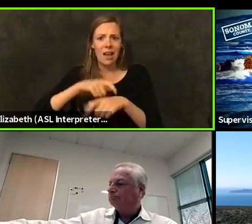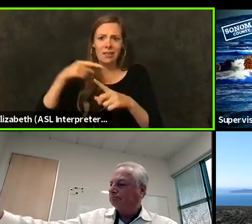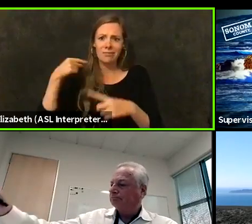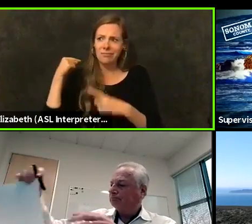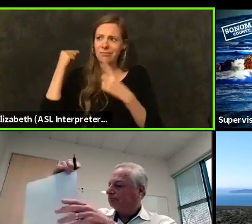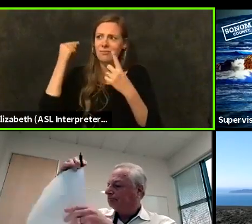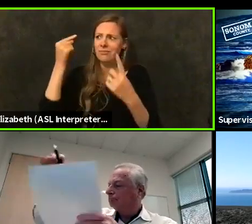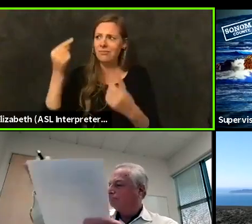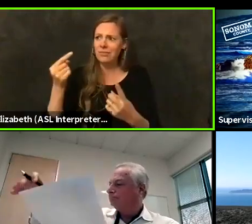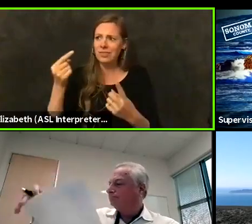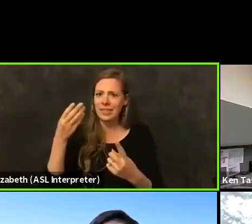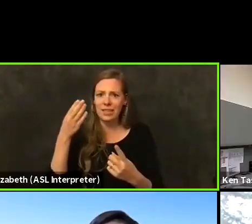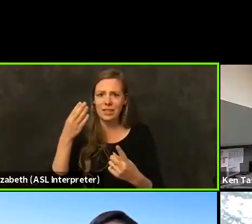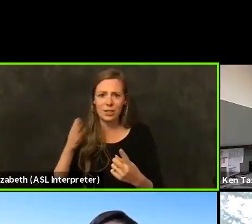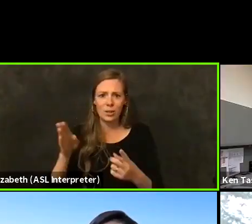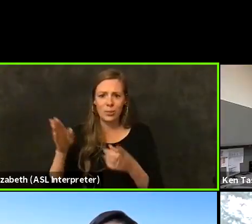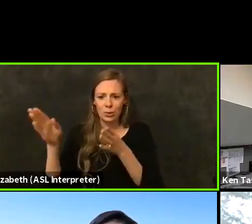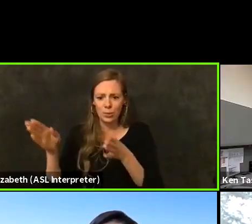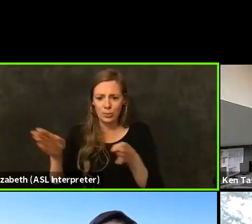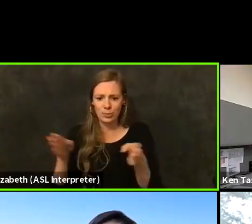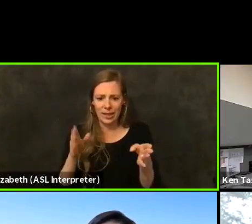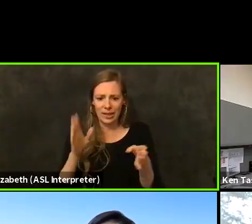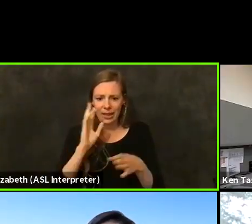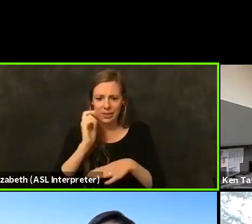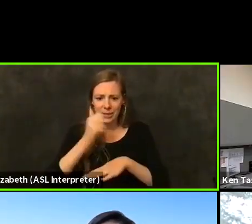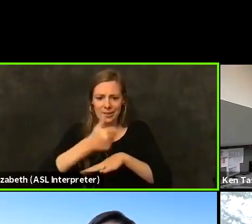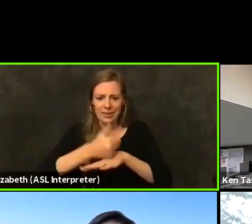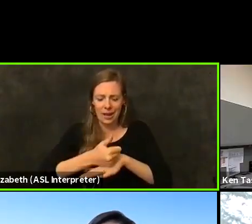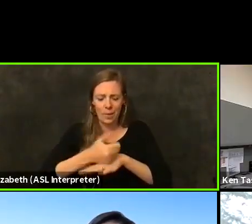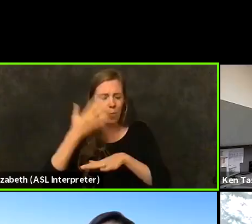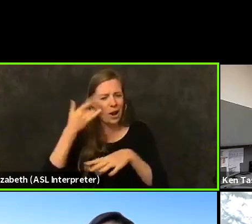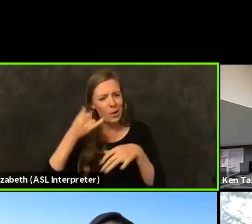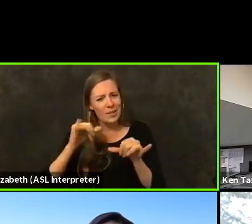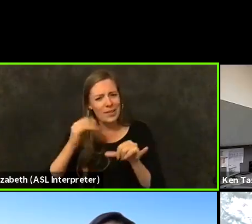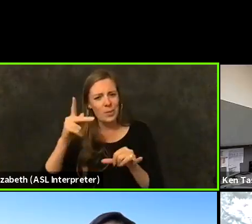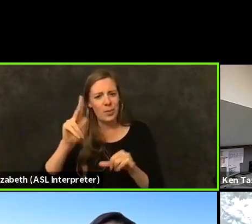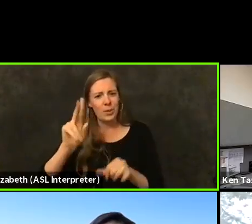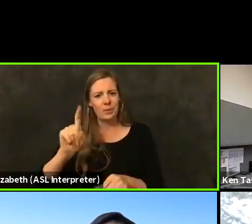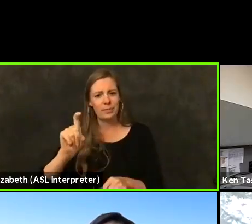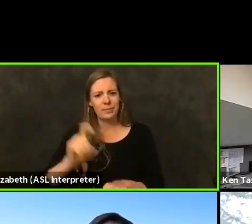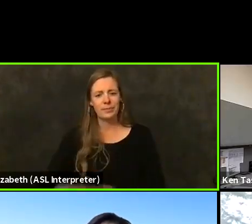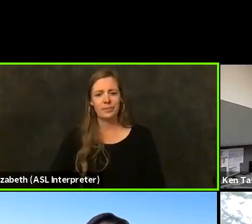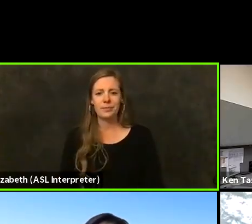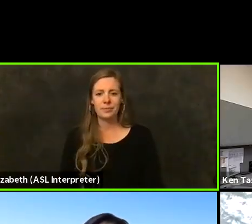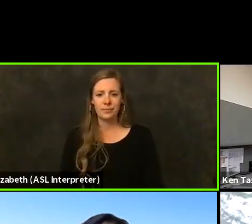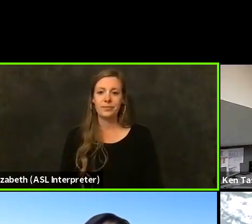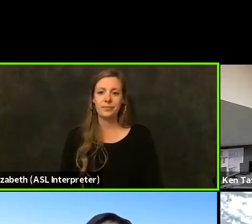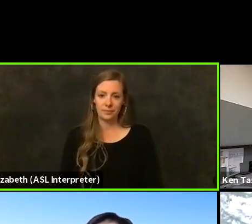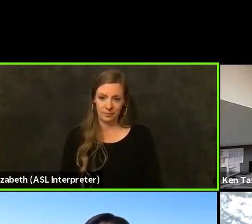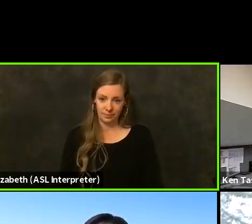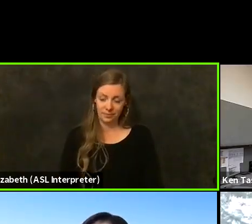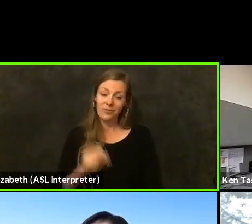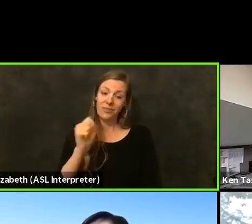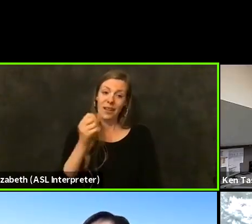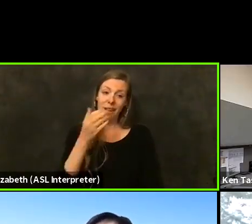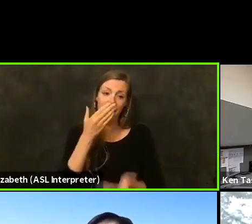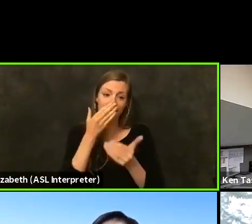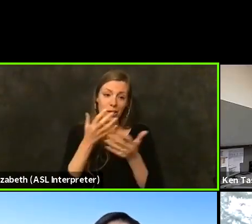ever since the blueprint was really created. What are your thoughts? Yeah, thanks so much for that question. Everybody is asking that.